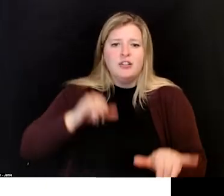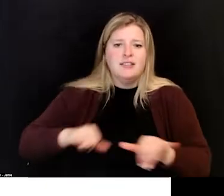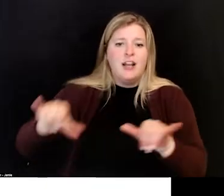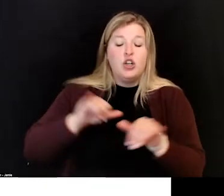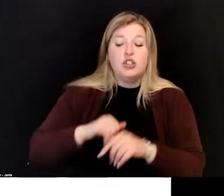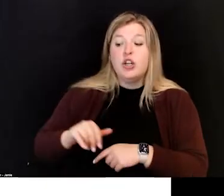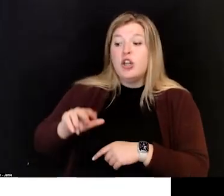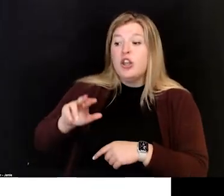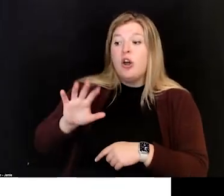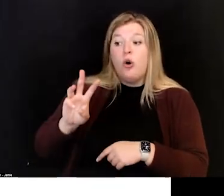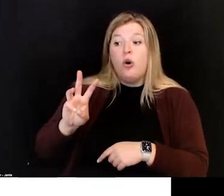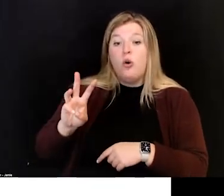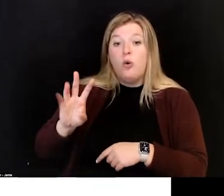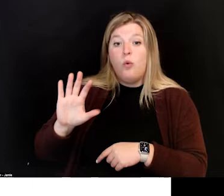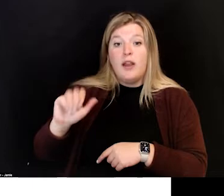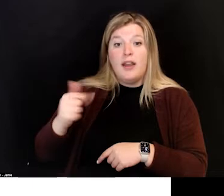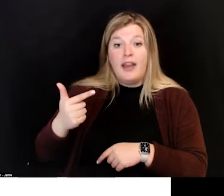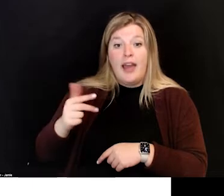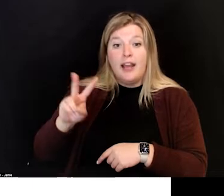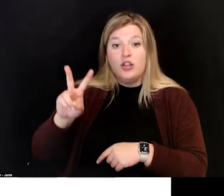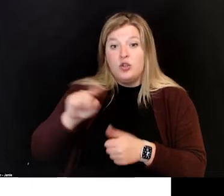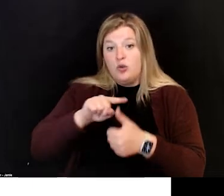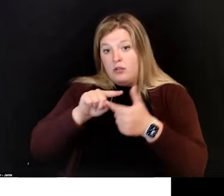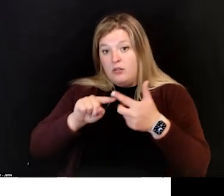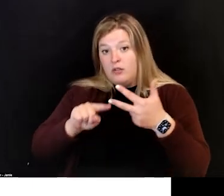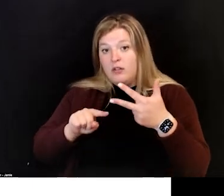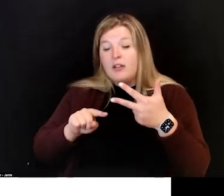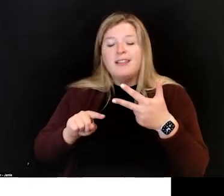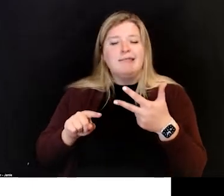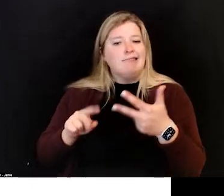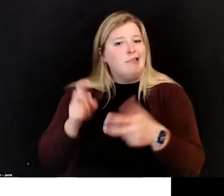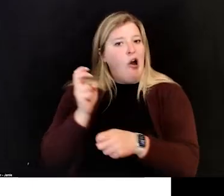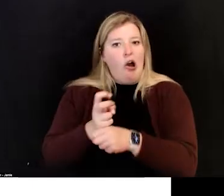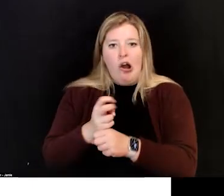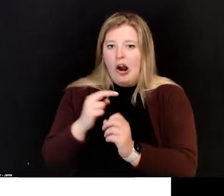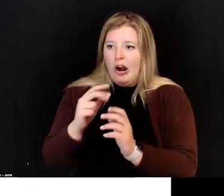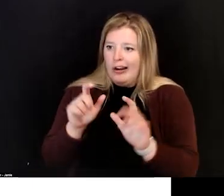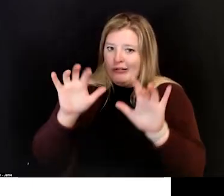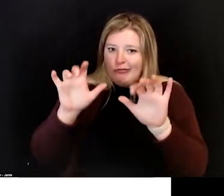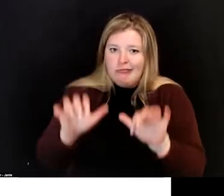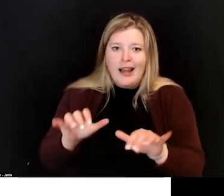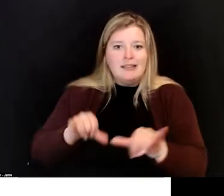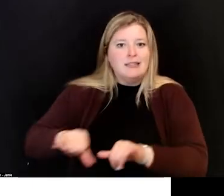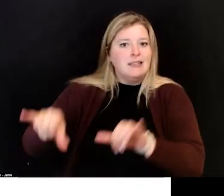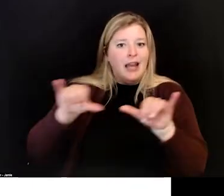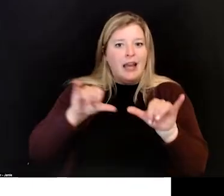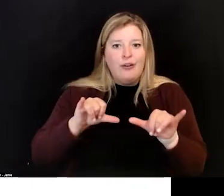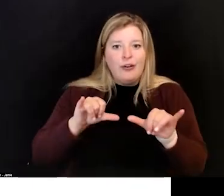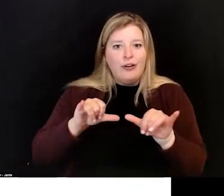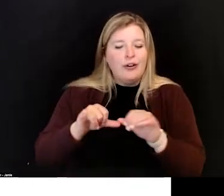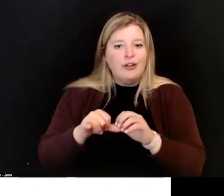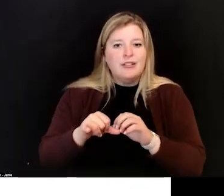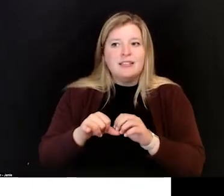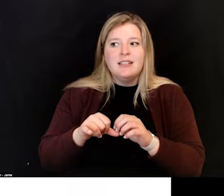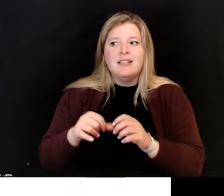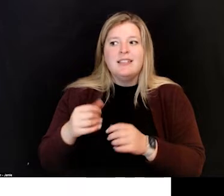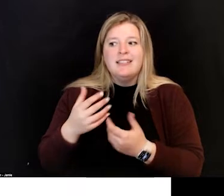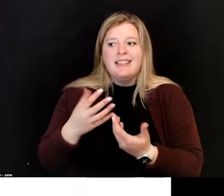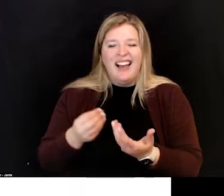we have diminishing returns. It is harder and harder to write the standards, and they affect fewer and fewer groups of people.